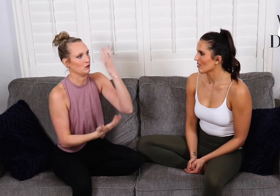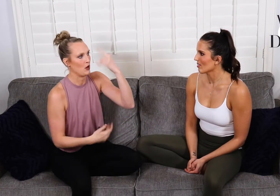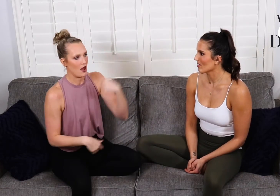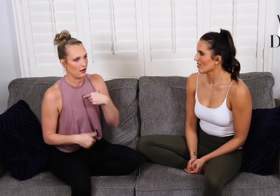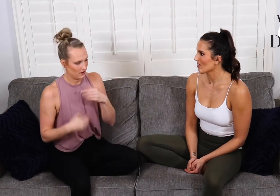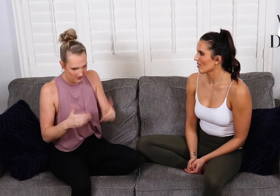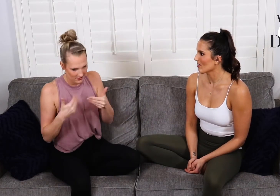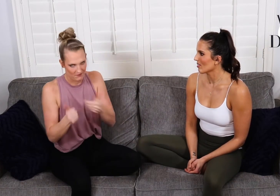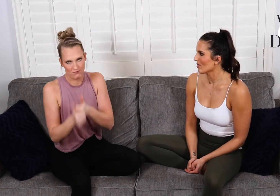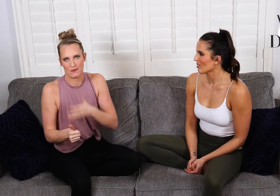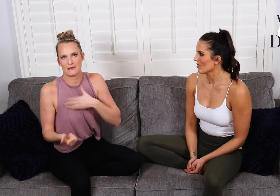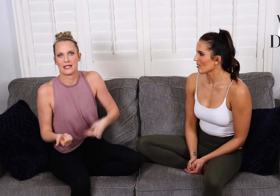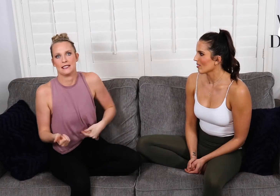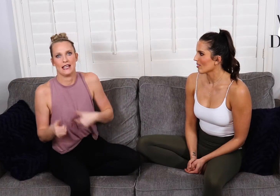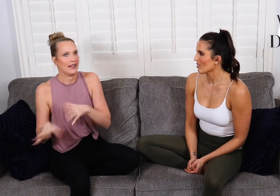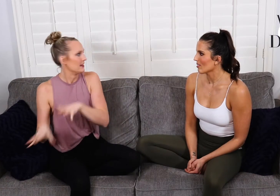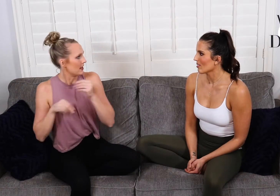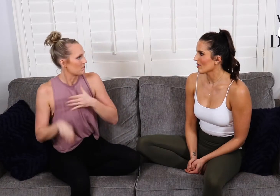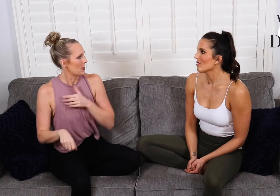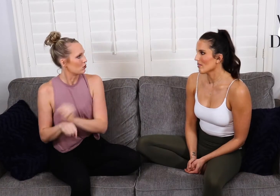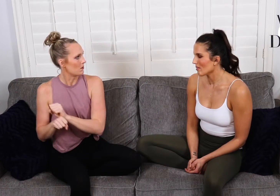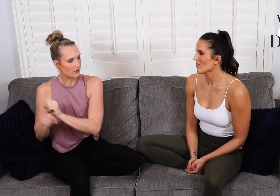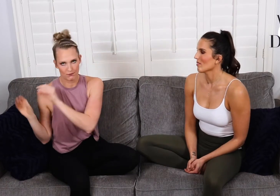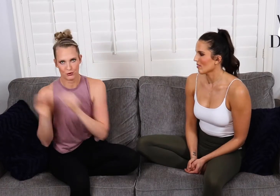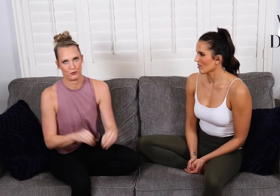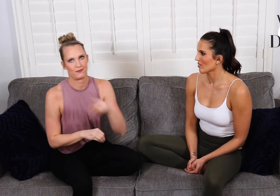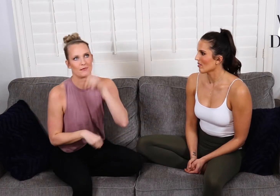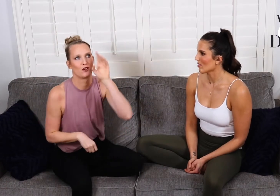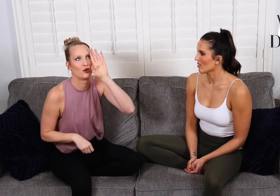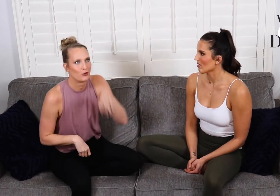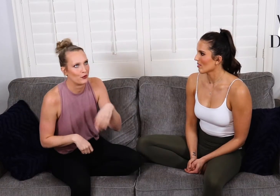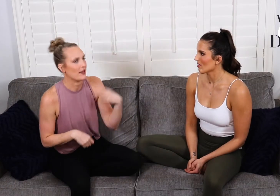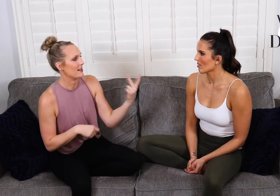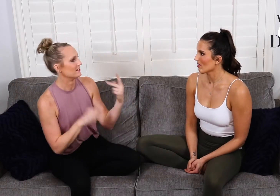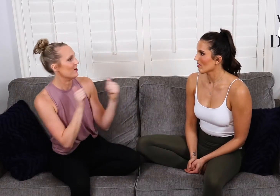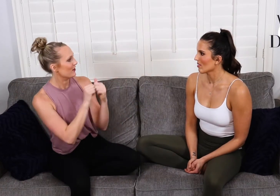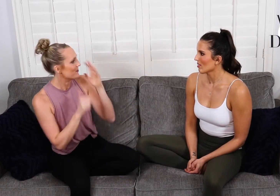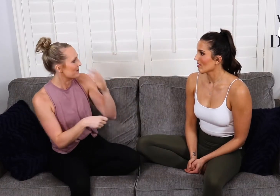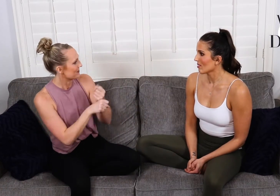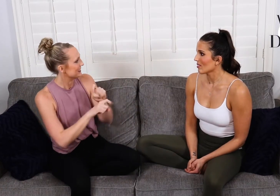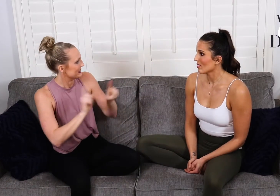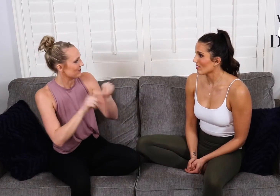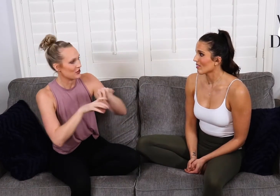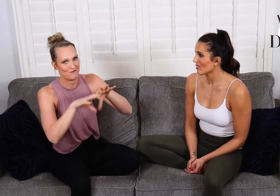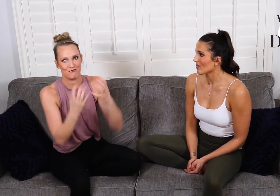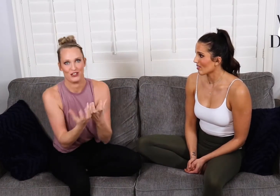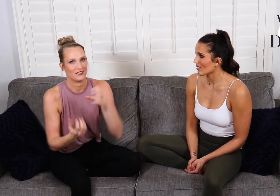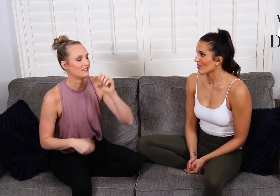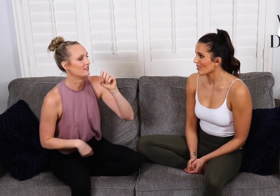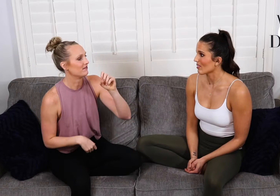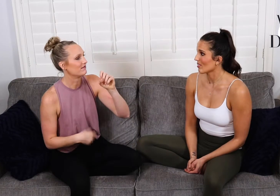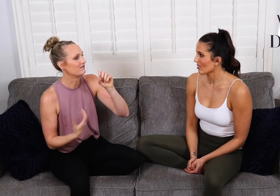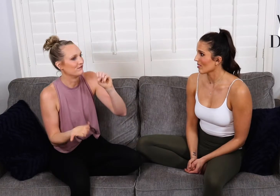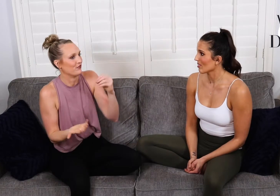one of the main reasons why I followed my instincts and left my job to move here because I knew that you and I would make a difference in this world.